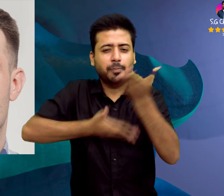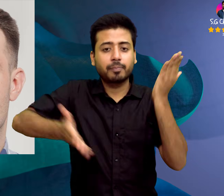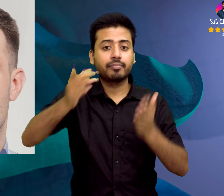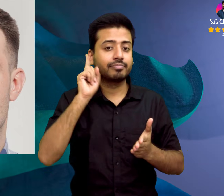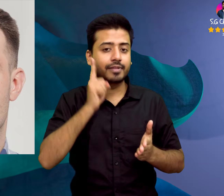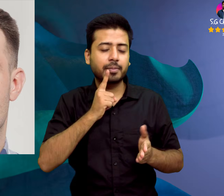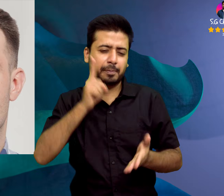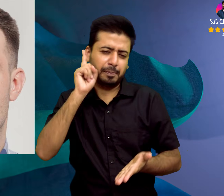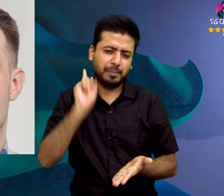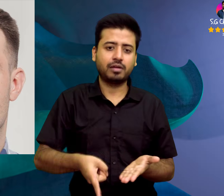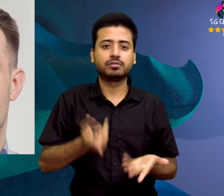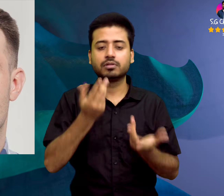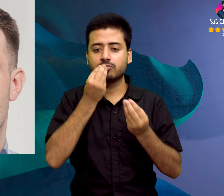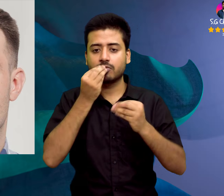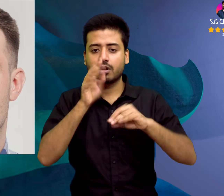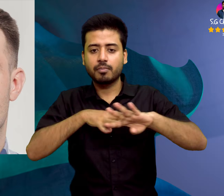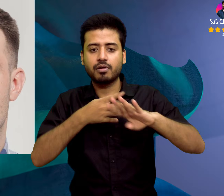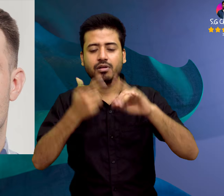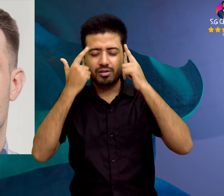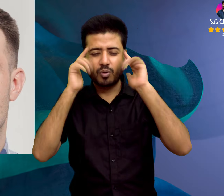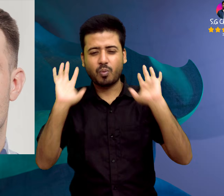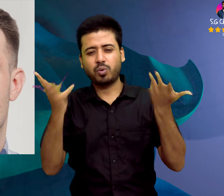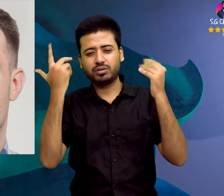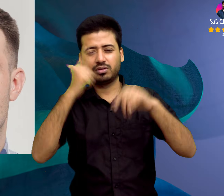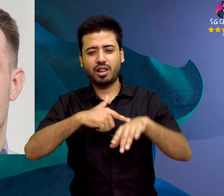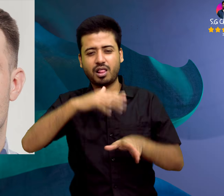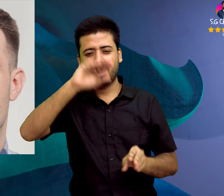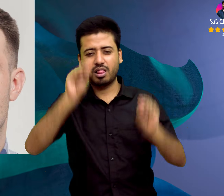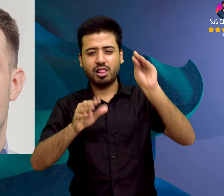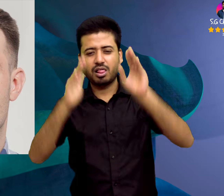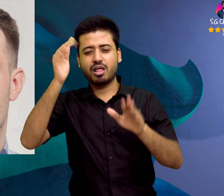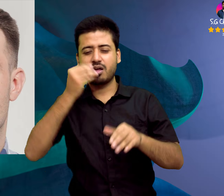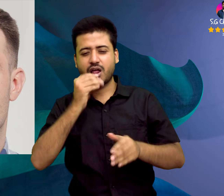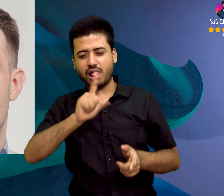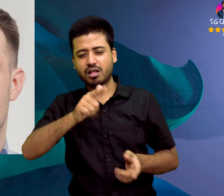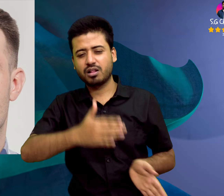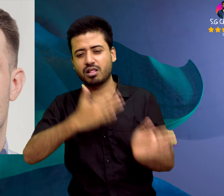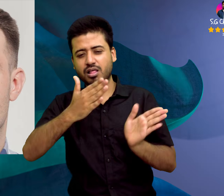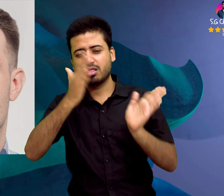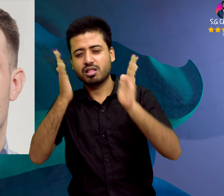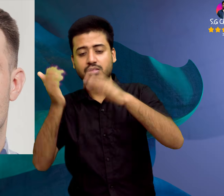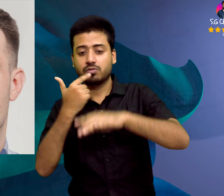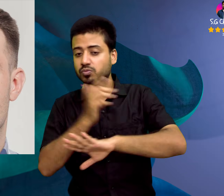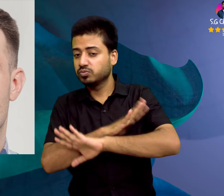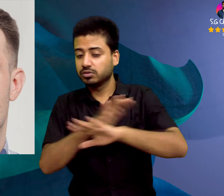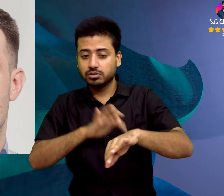snacks. Spacing meals four to five hours apart allows the stomach to fully empty and triggers